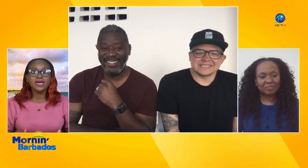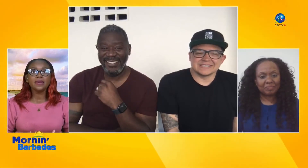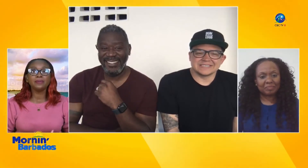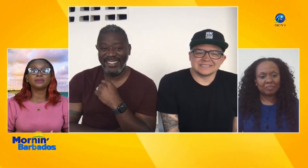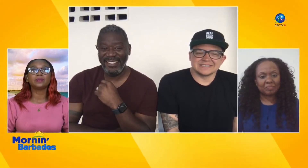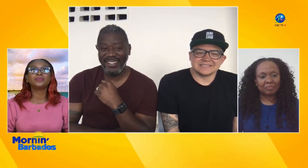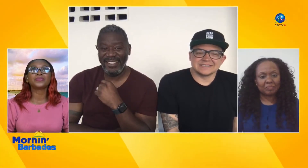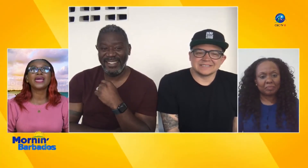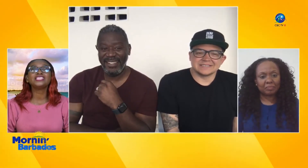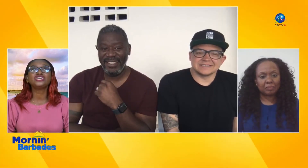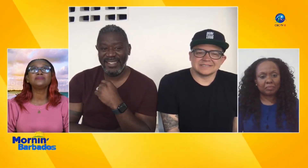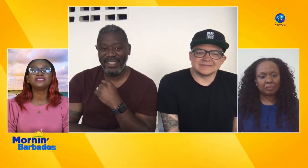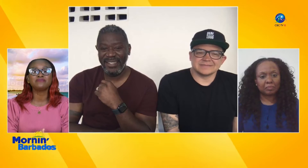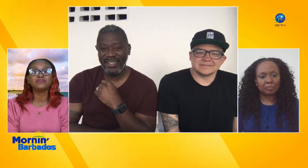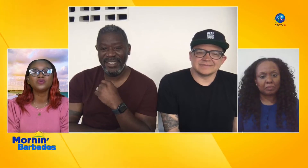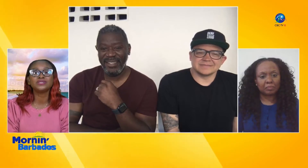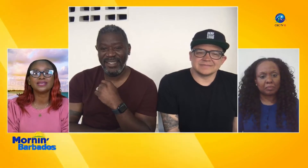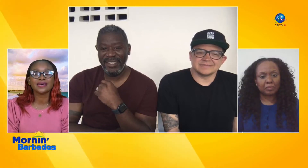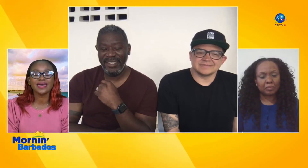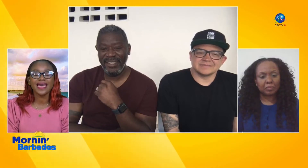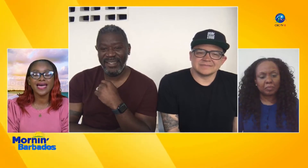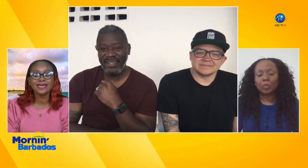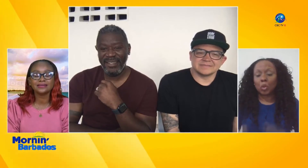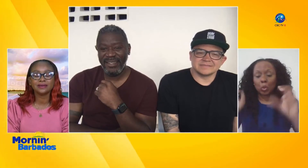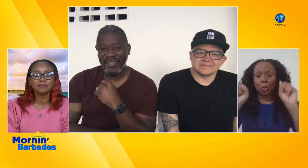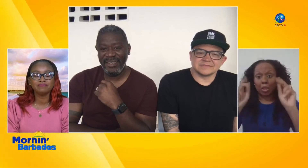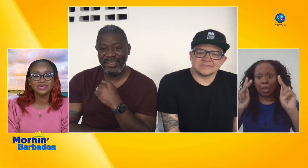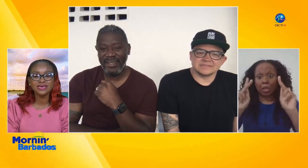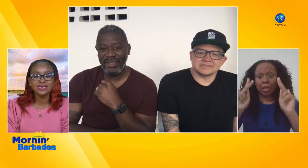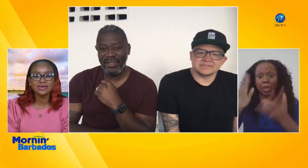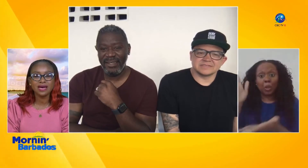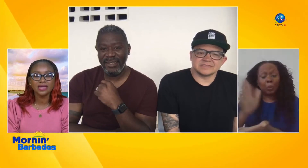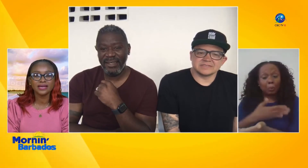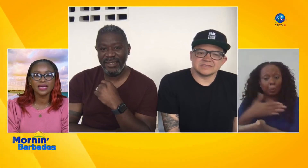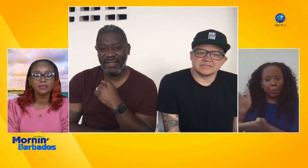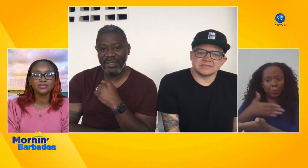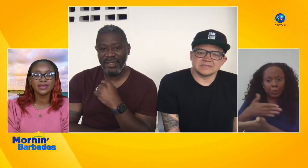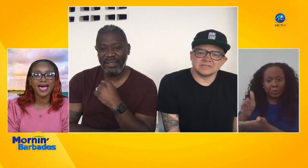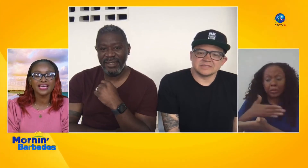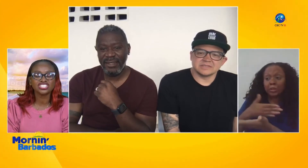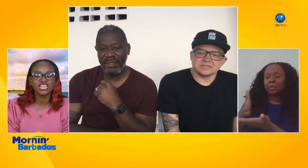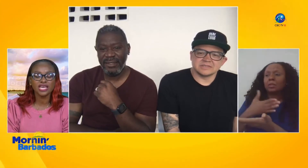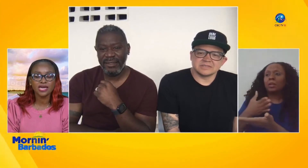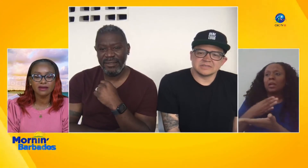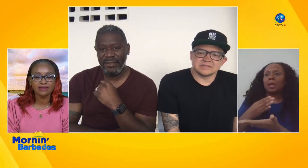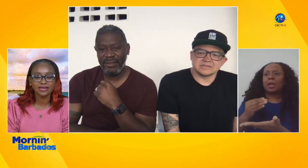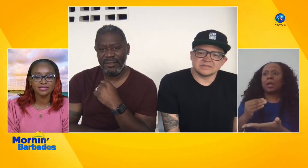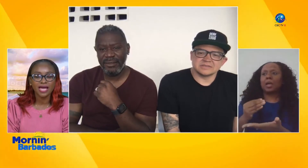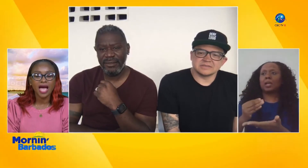people in terms of music and being unable to actually hear it